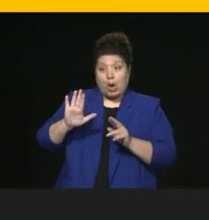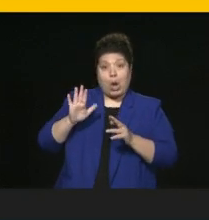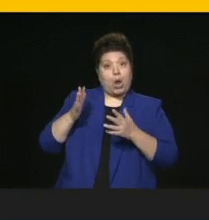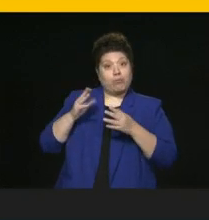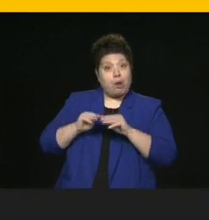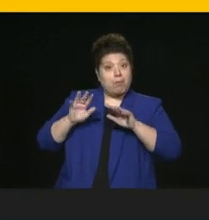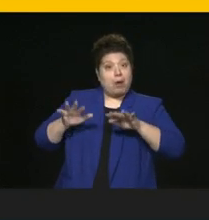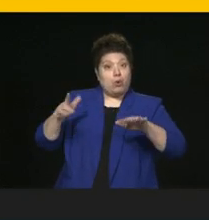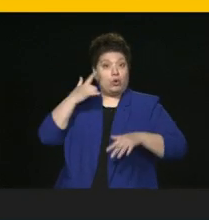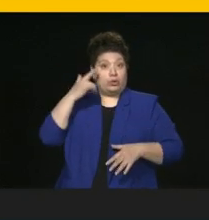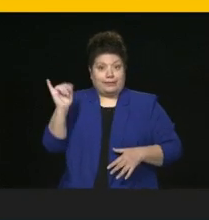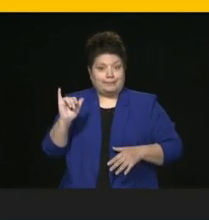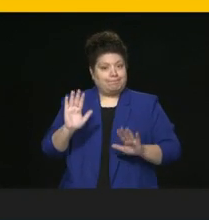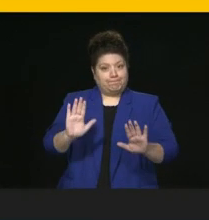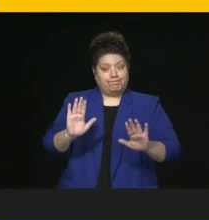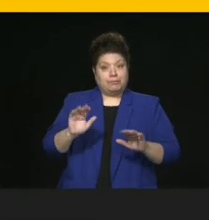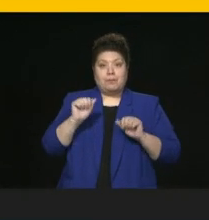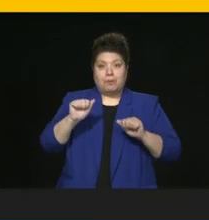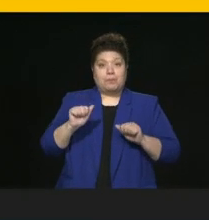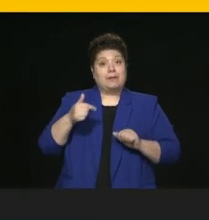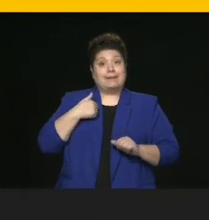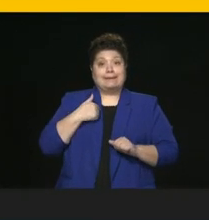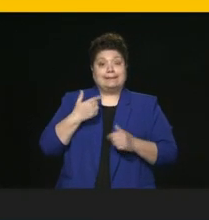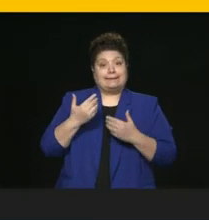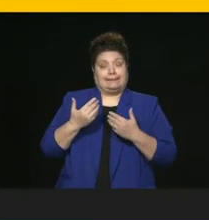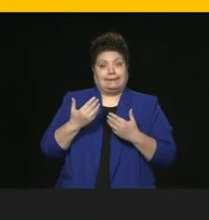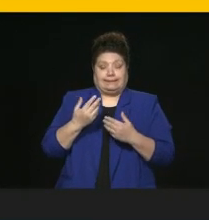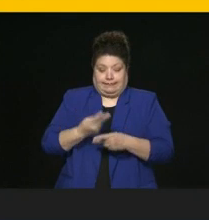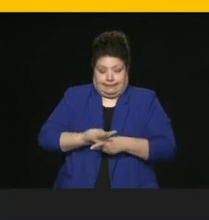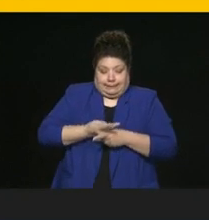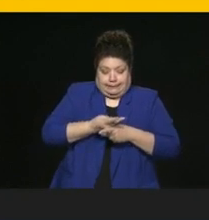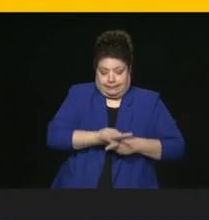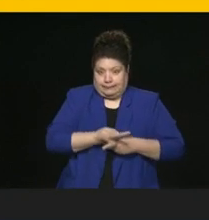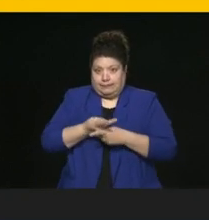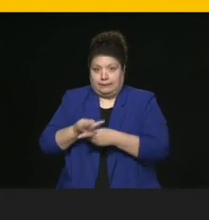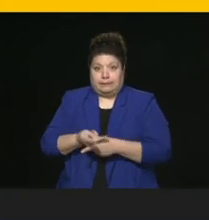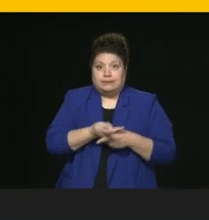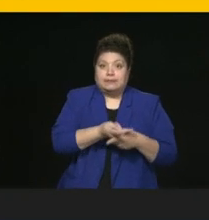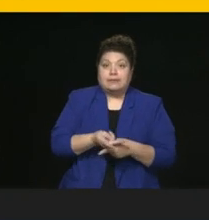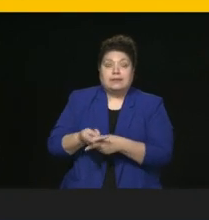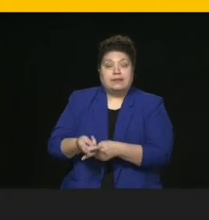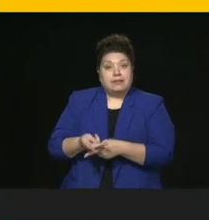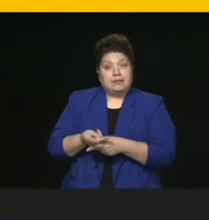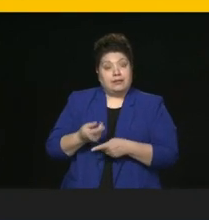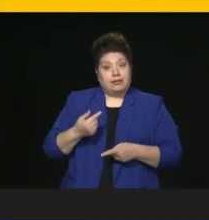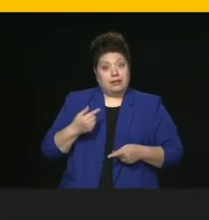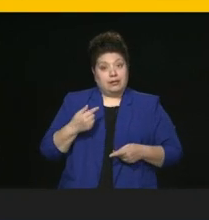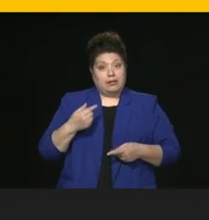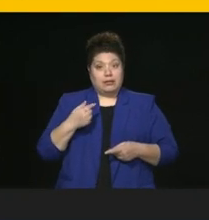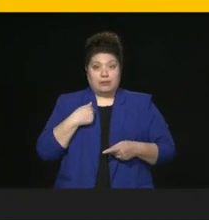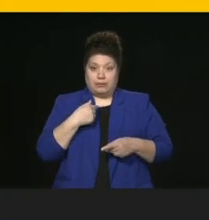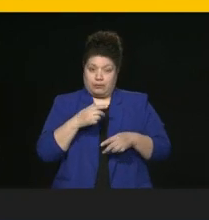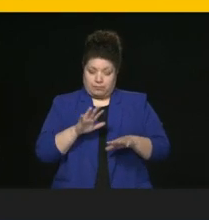WE DON'T KNOW EVERYTHING WHICH MEANS THAT THE TERRAIN WILL BE DANGEROUS AND UNCERTAIN.